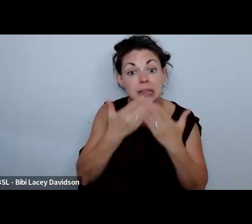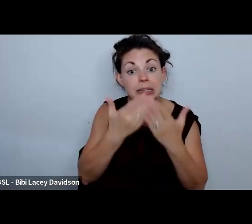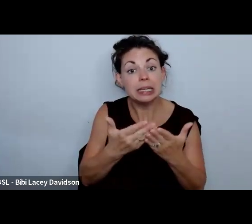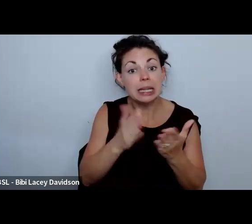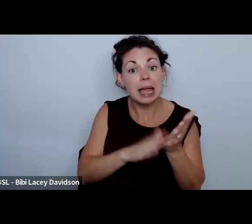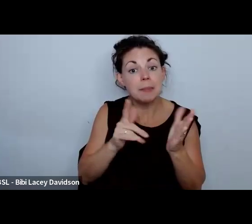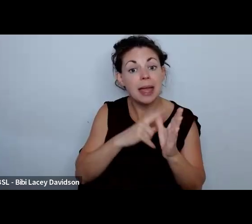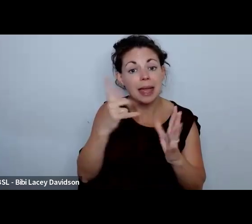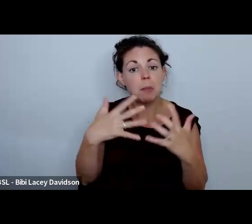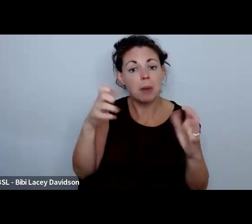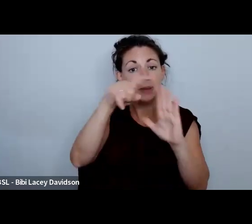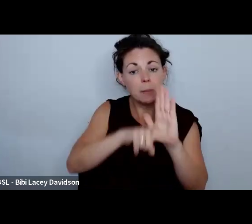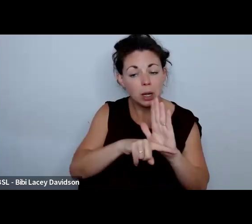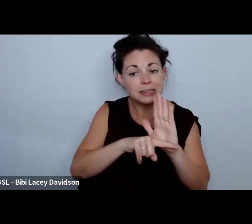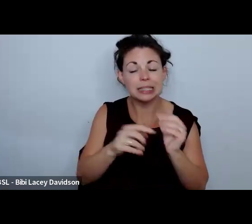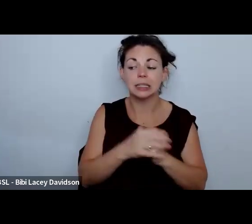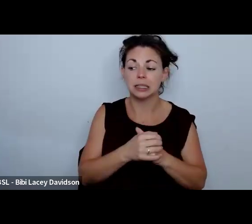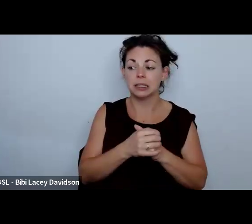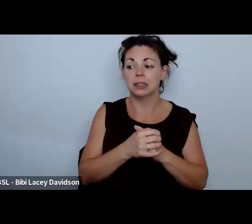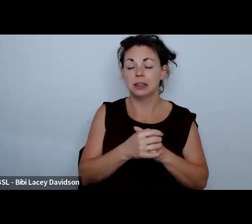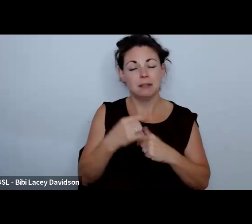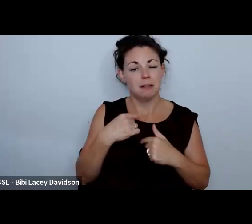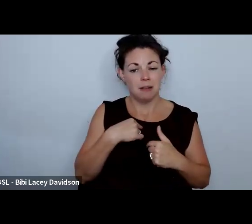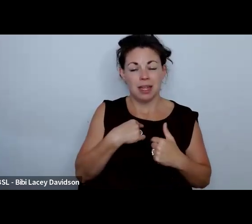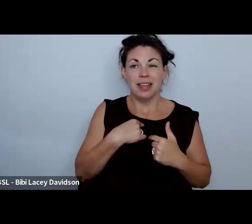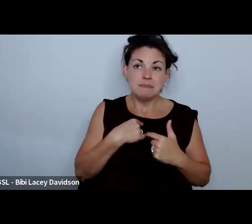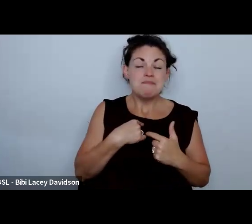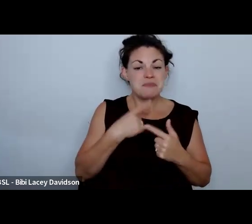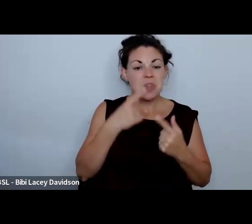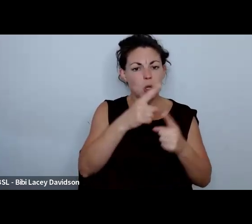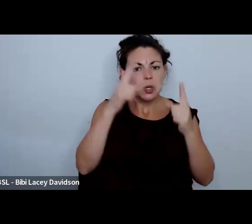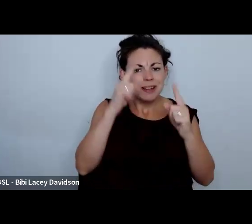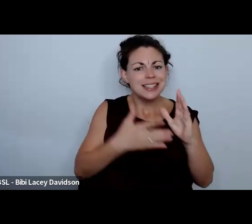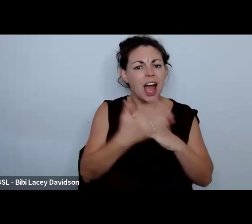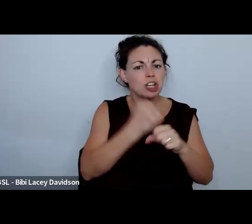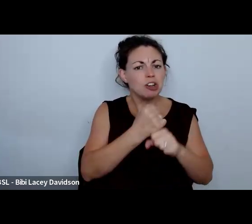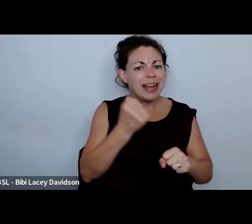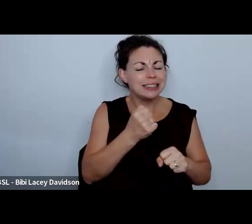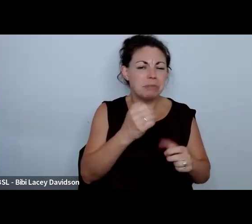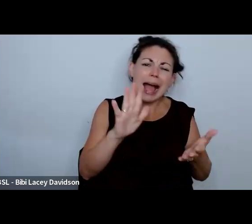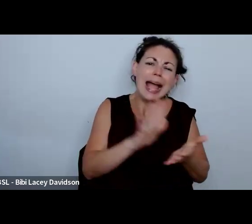I also thought, "Well, maybe I'll give myself a, a year or two to try out other options, and I could always go back to do